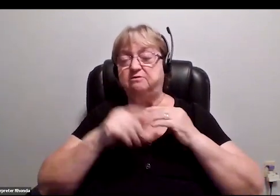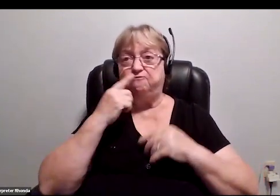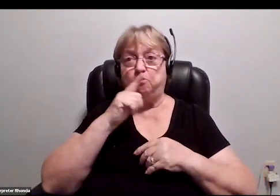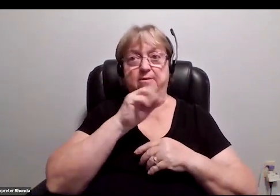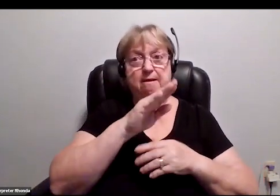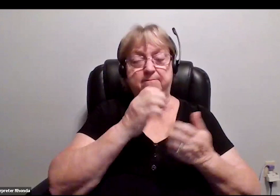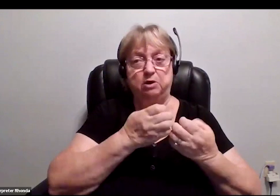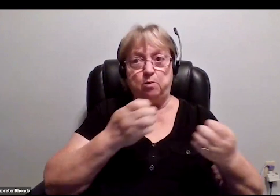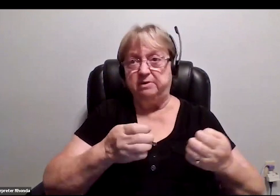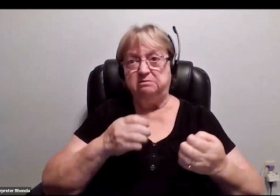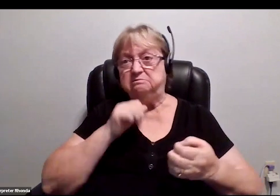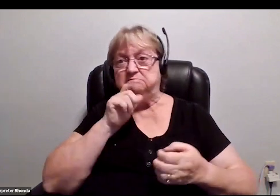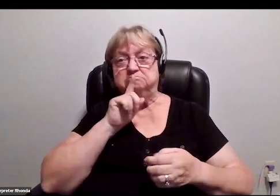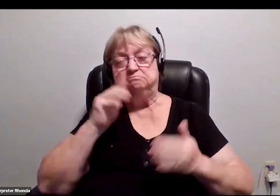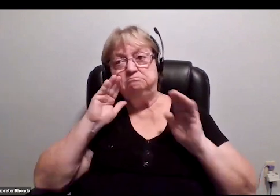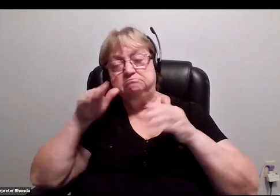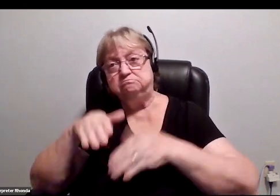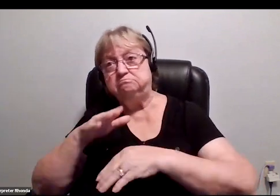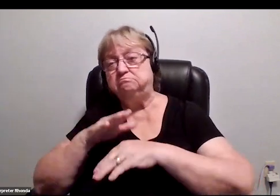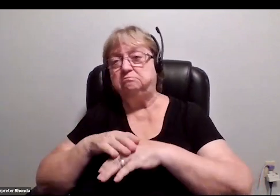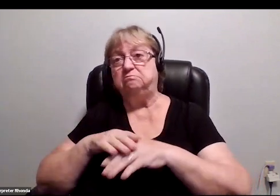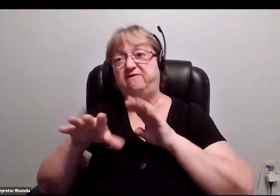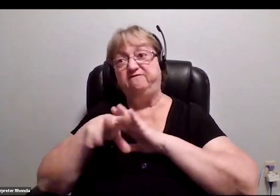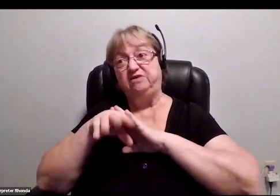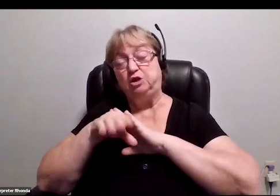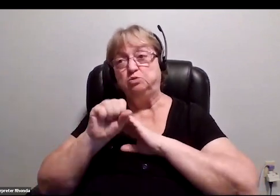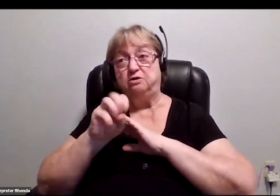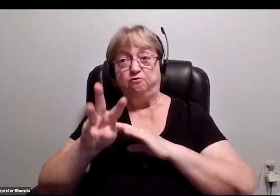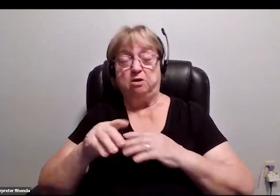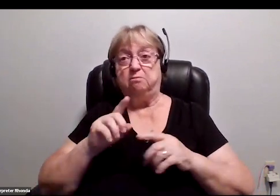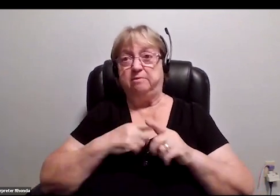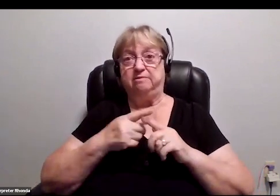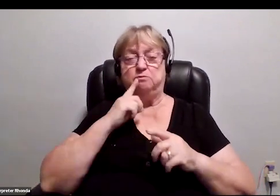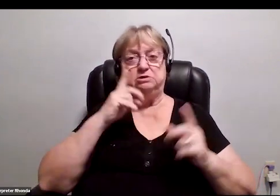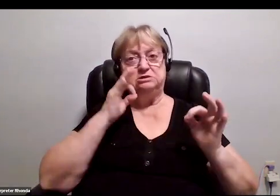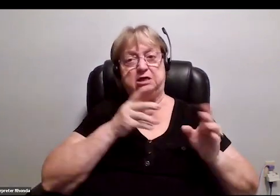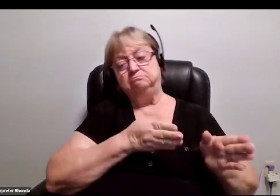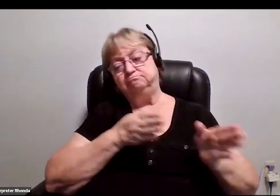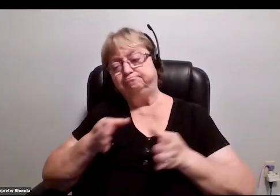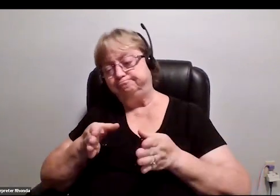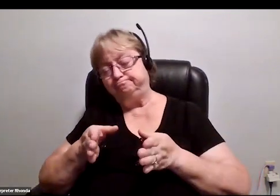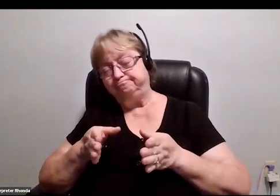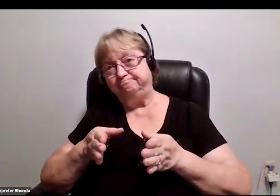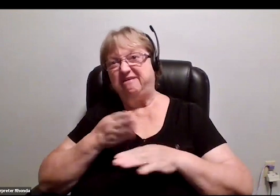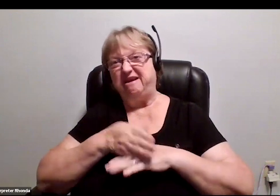and less on the accessibility of video software. We decided to do more of that once we saw the agenda.